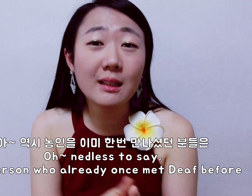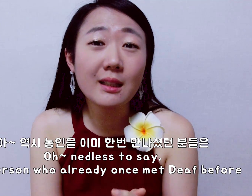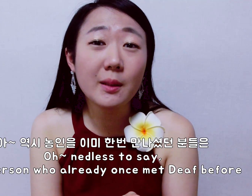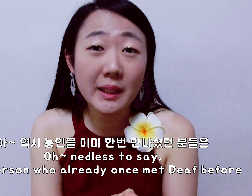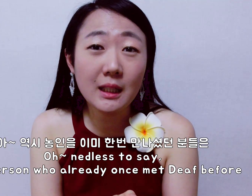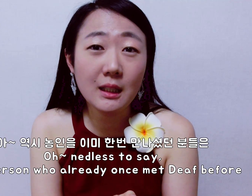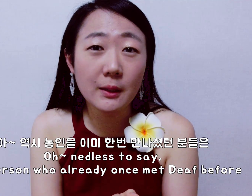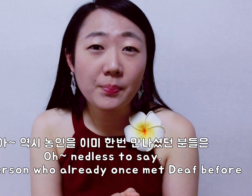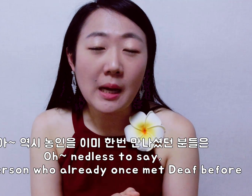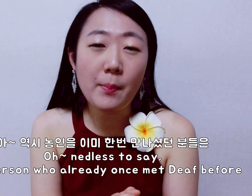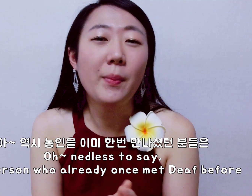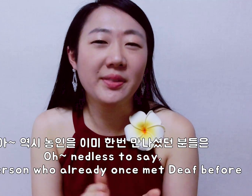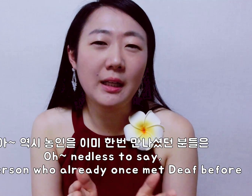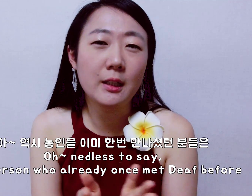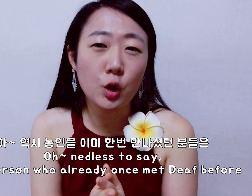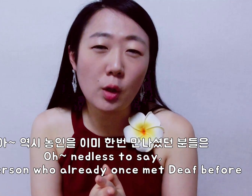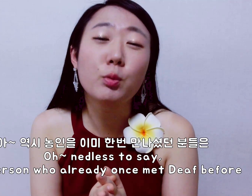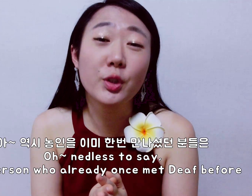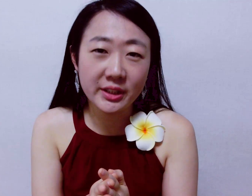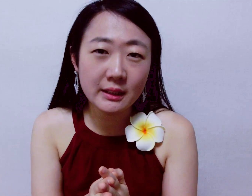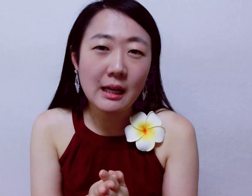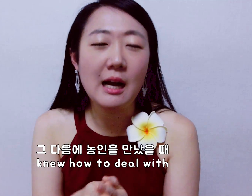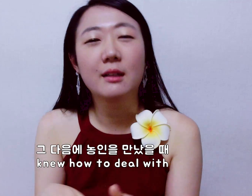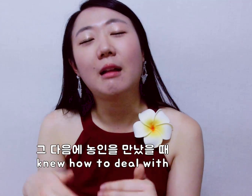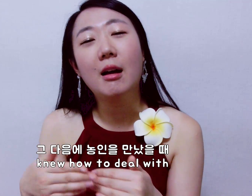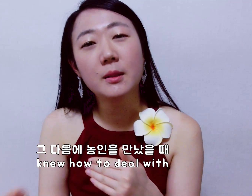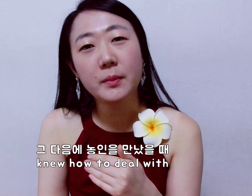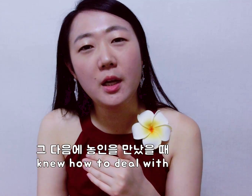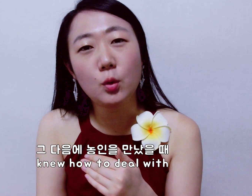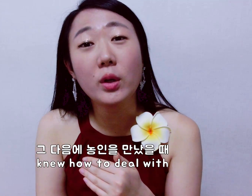by using sign language while drinking and the talk subject was